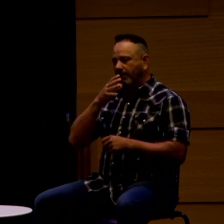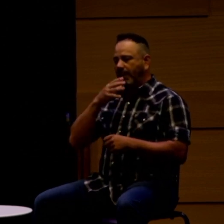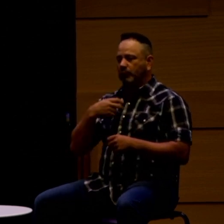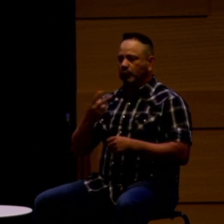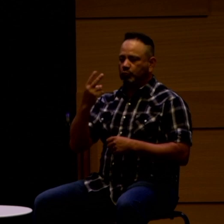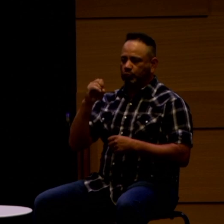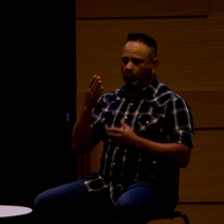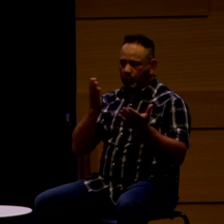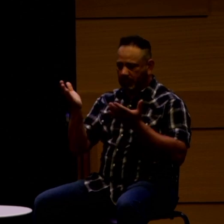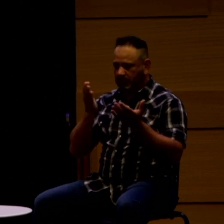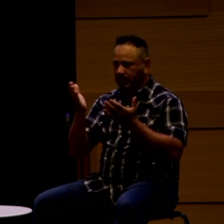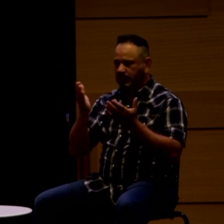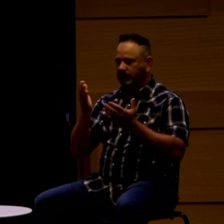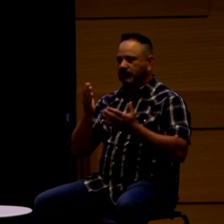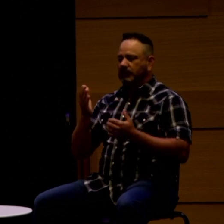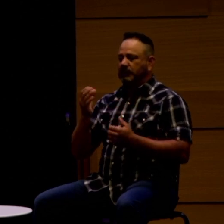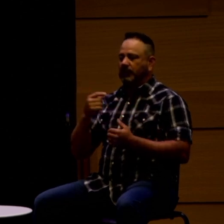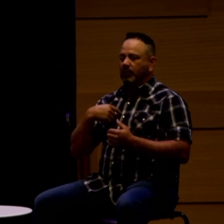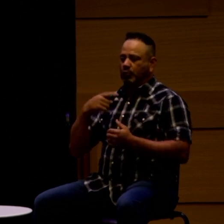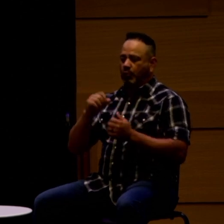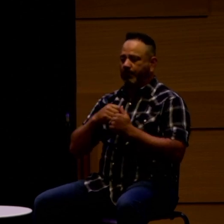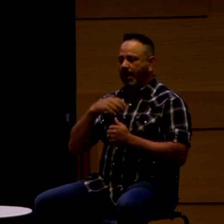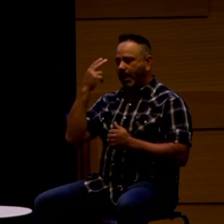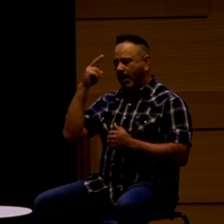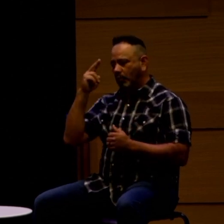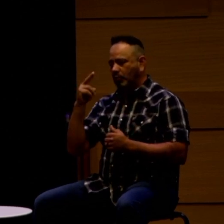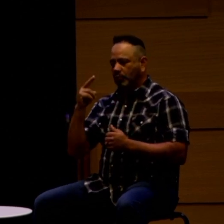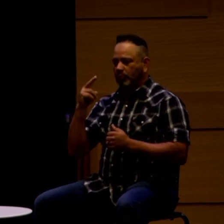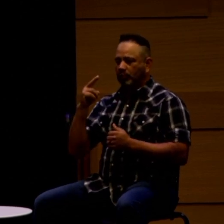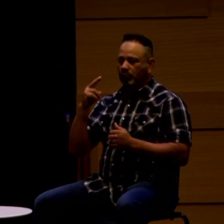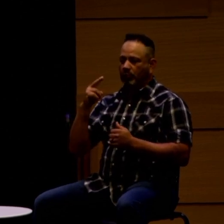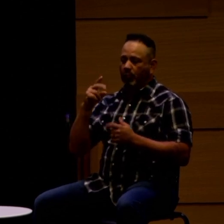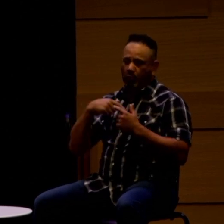My mom had two waitressing jobs. And I would go with my uncle.